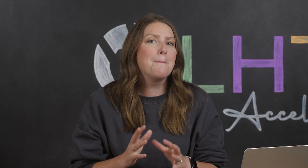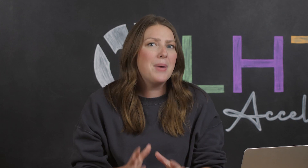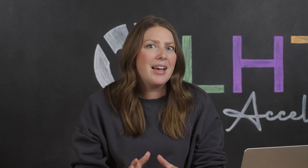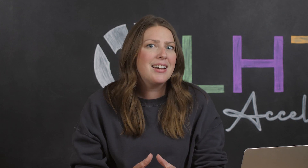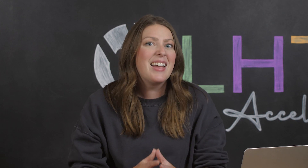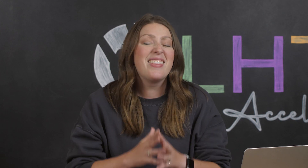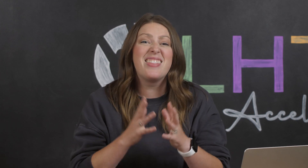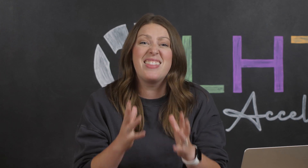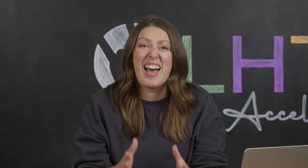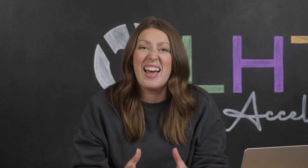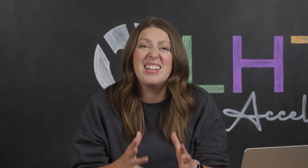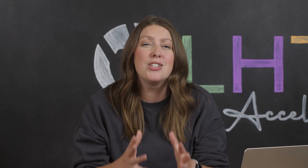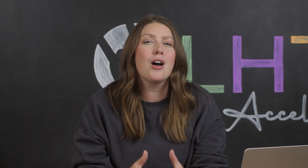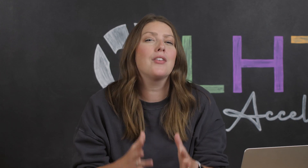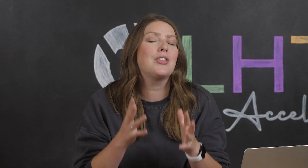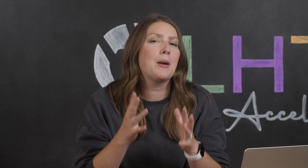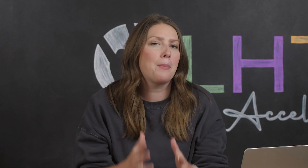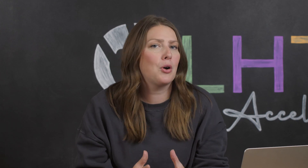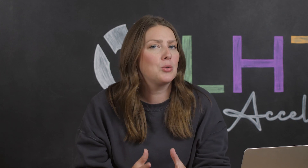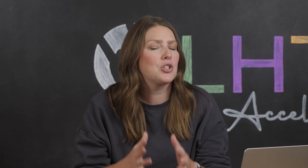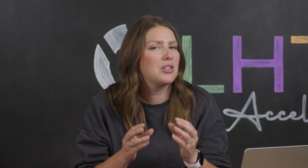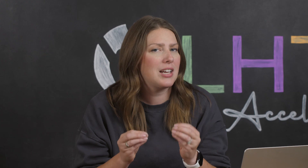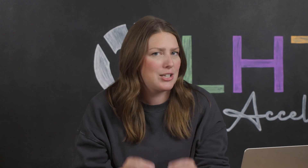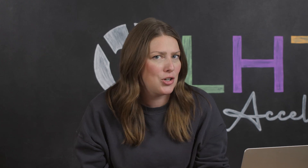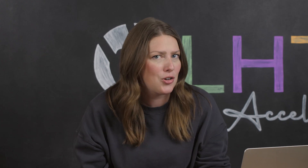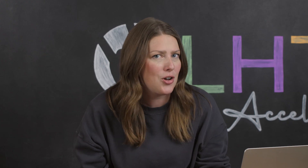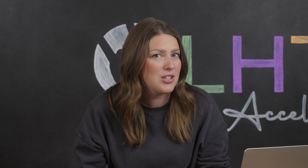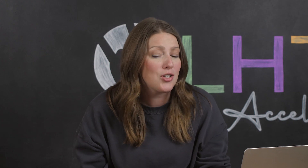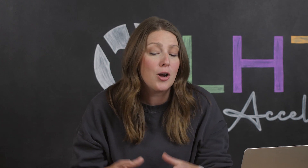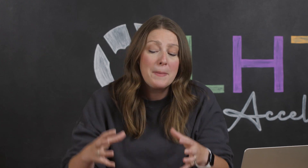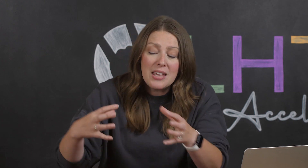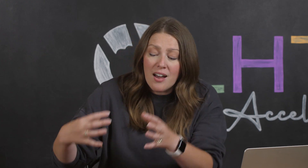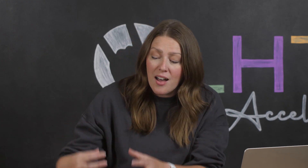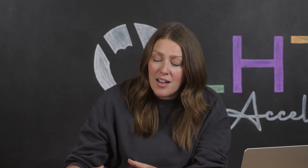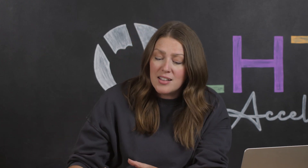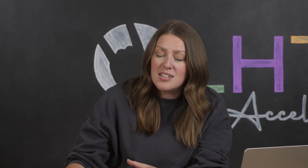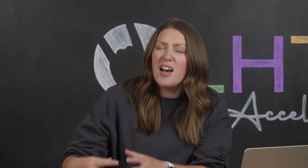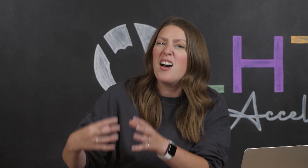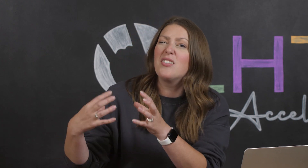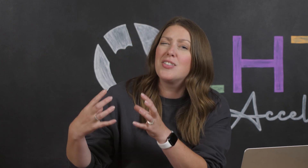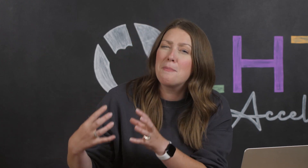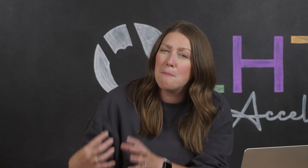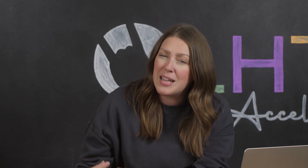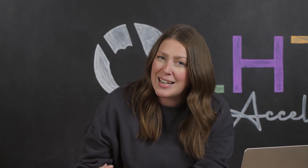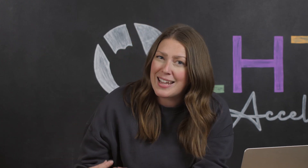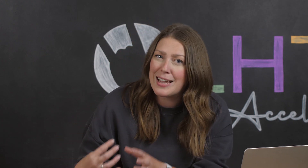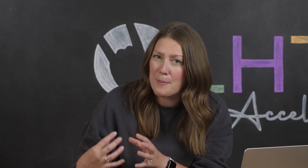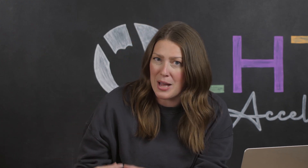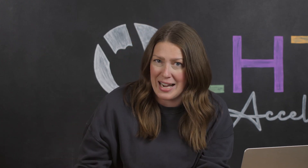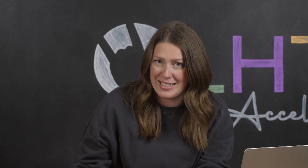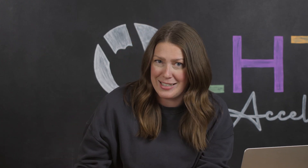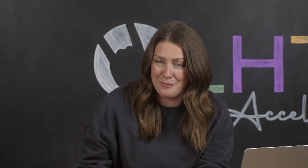But that is not the approach that I took on this song because of the meaning behind it.